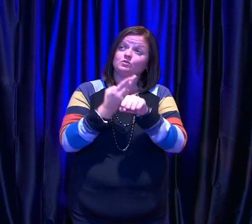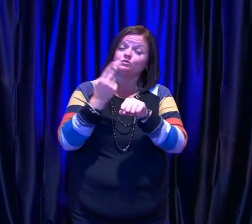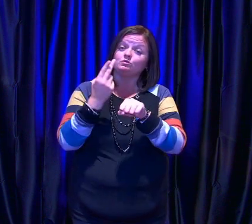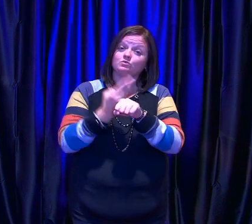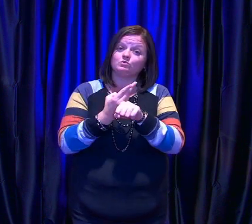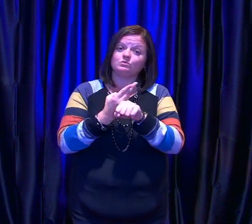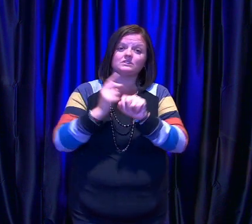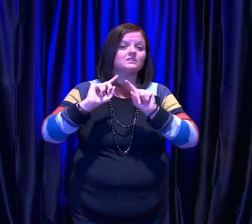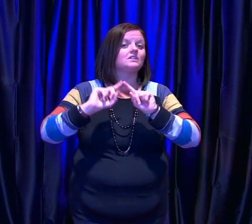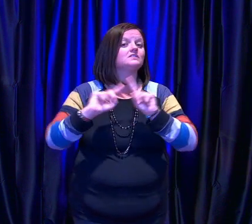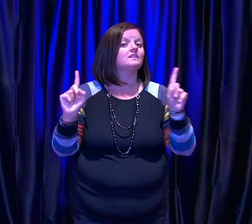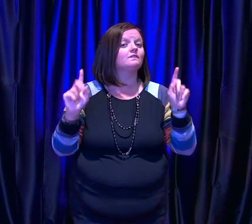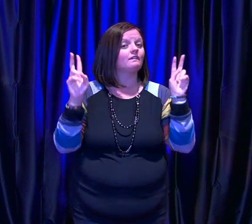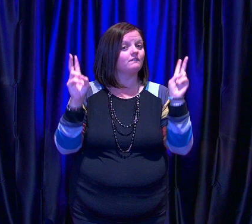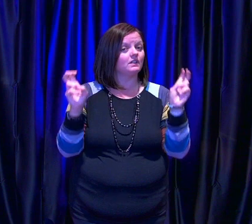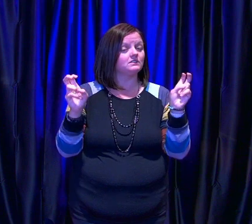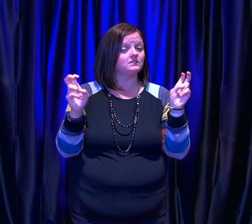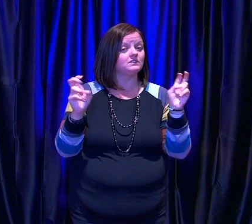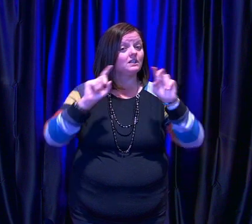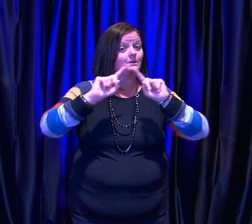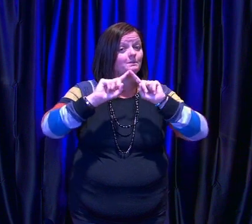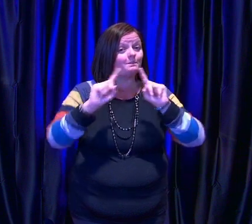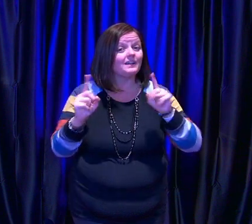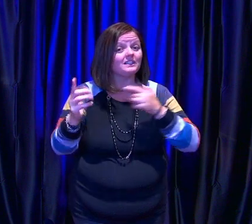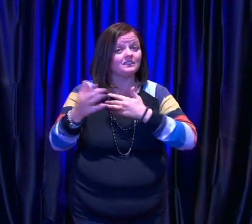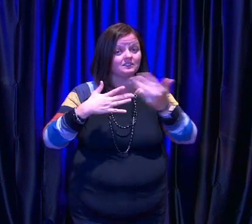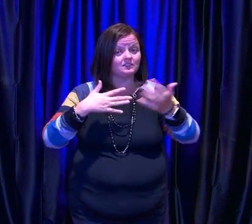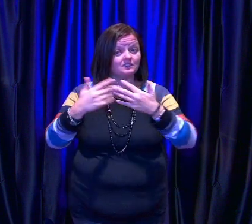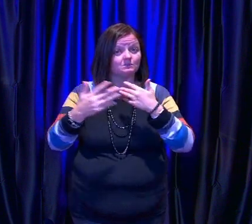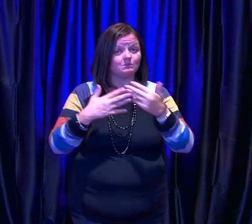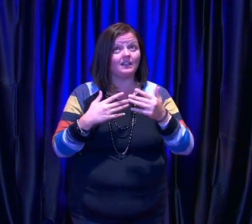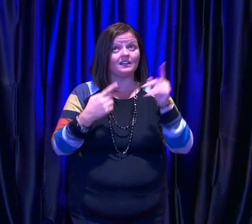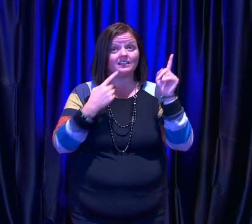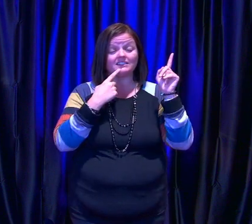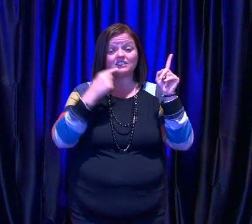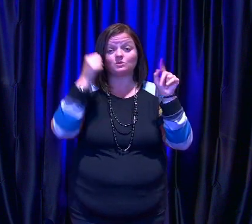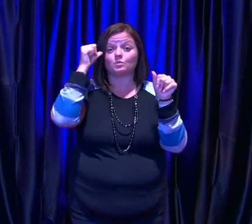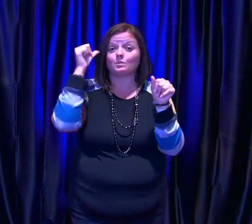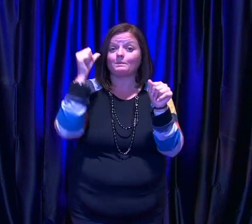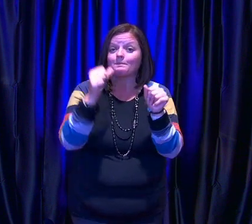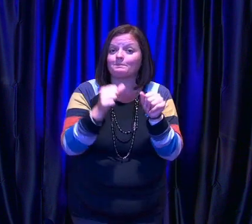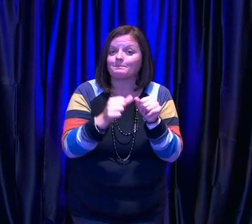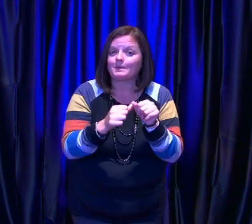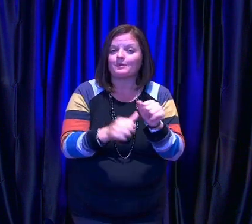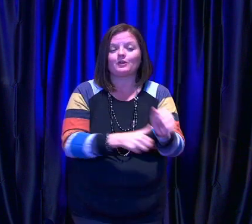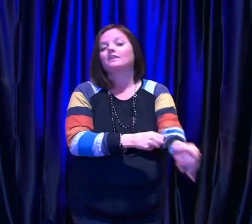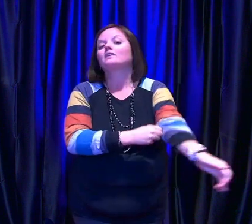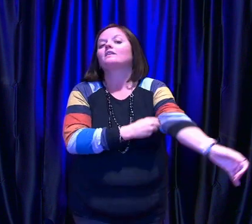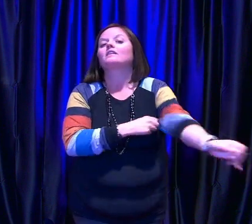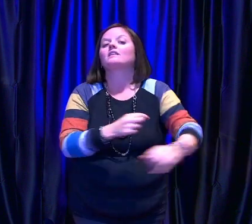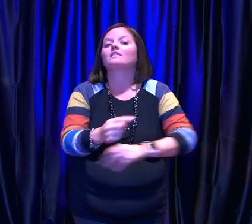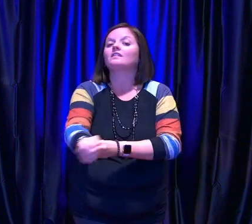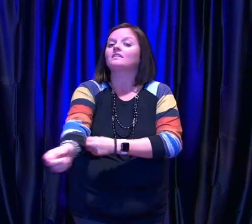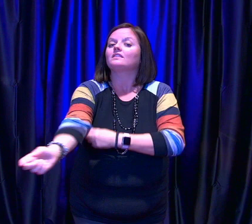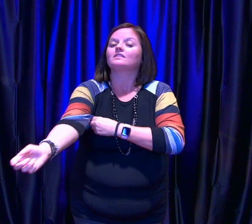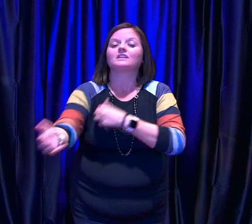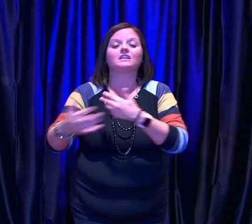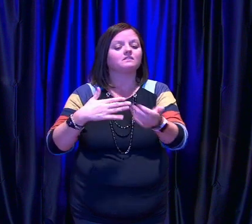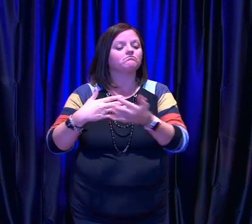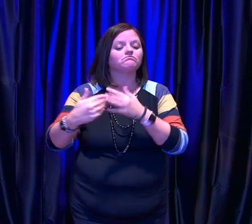a different phrase but in spite of the fact that he says remember in spite of the fact that it's positive instead of negative it's not